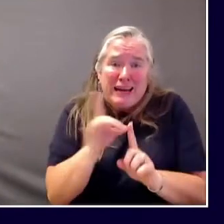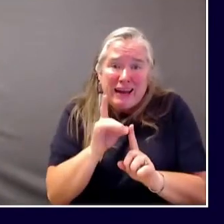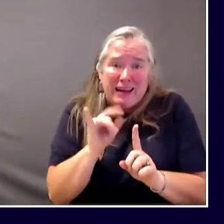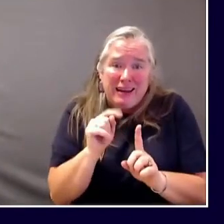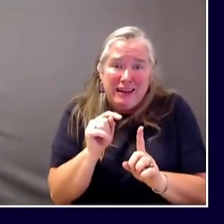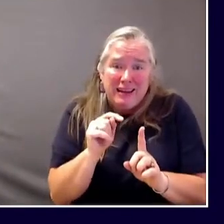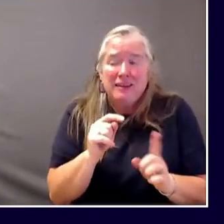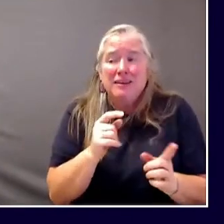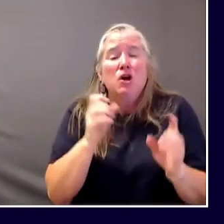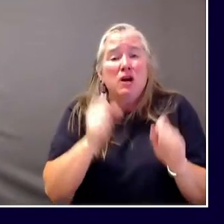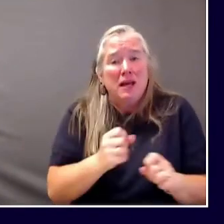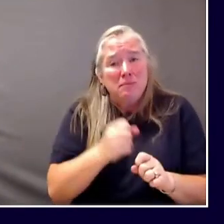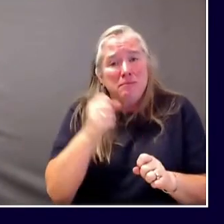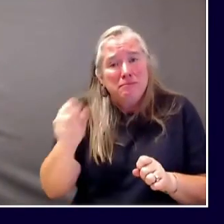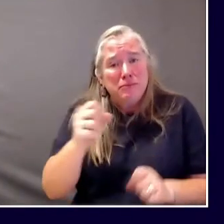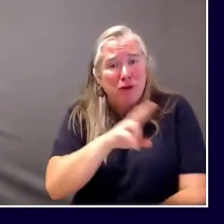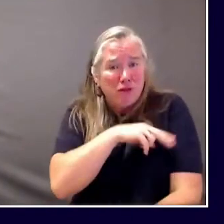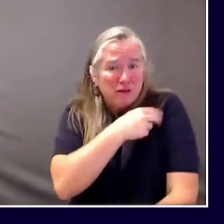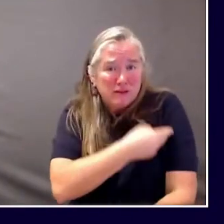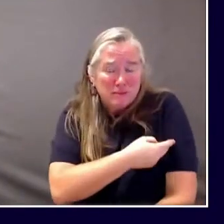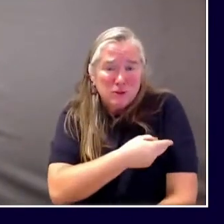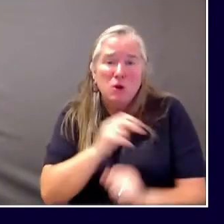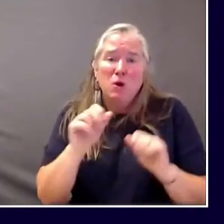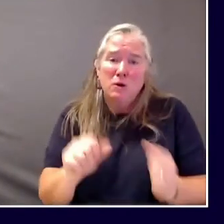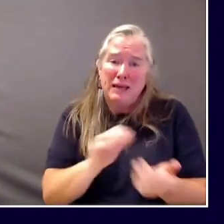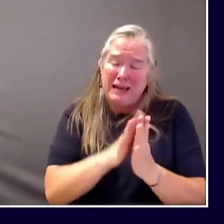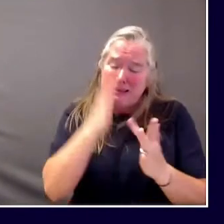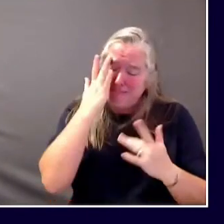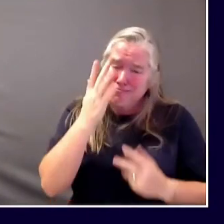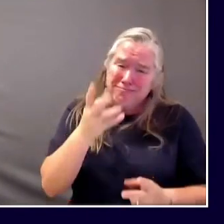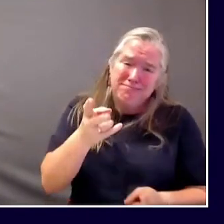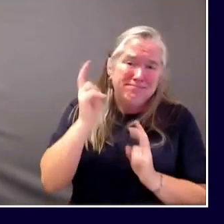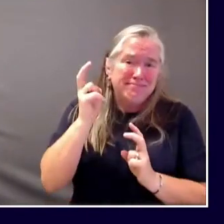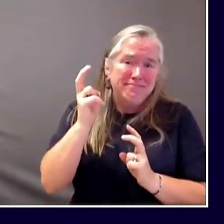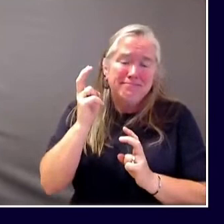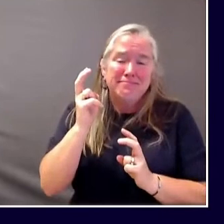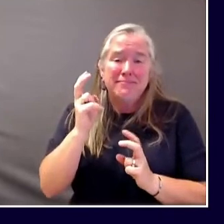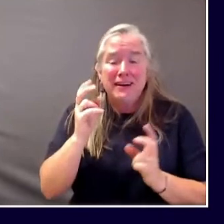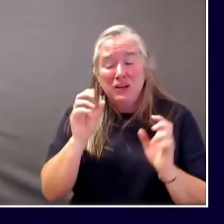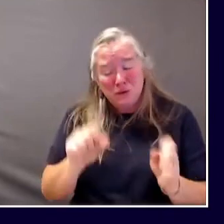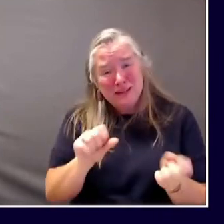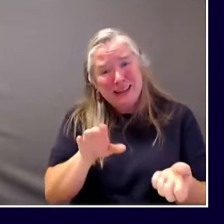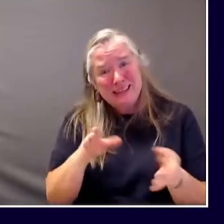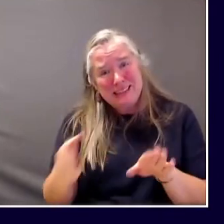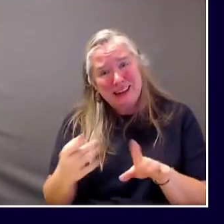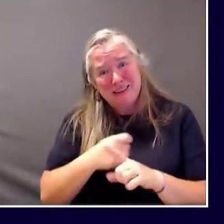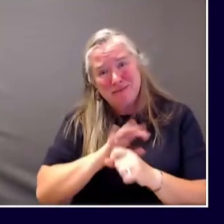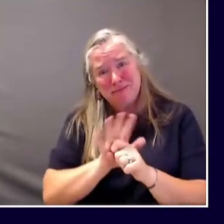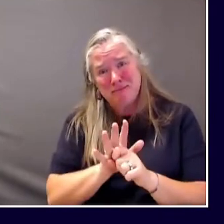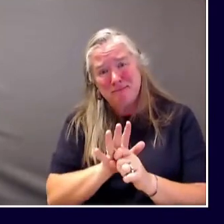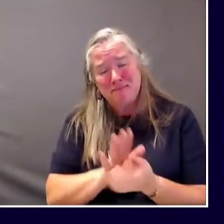anybody could be very very ill